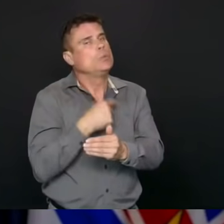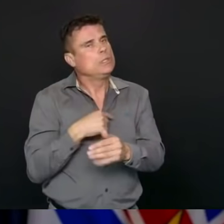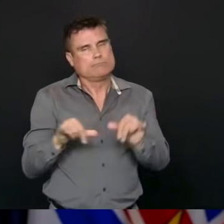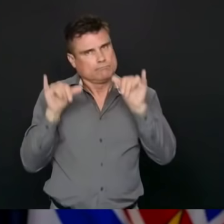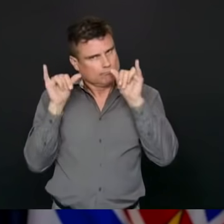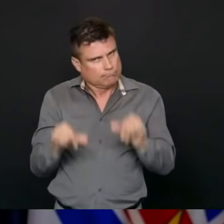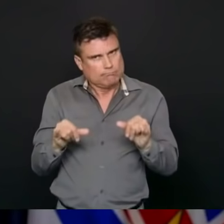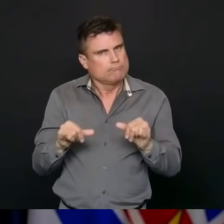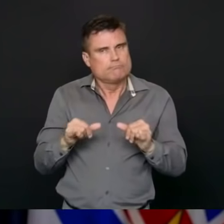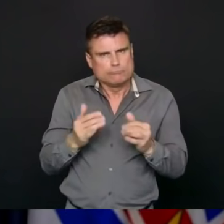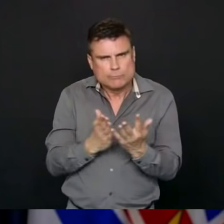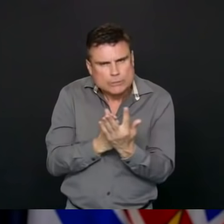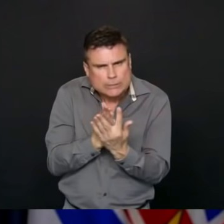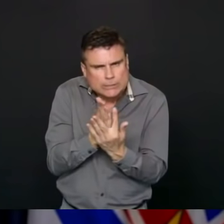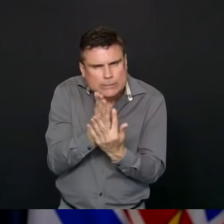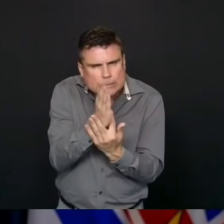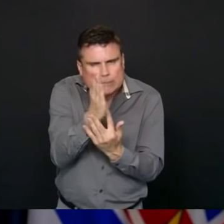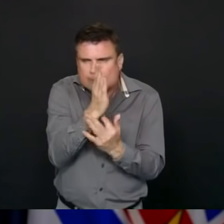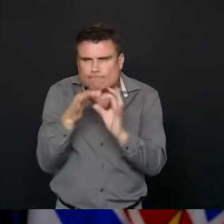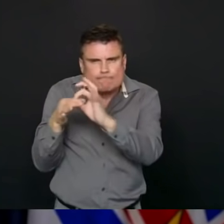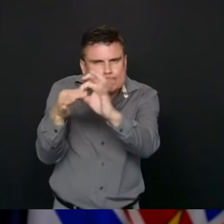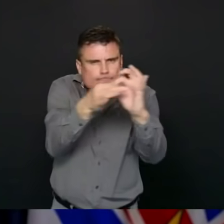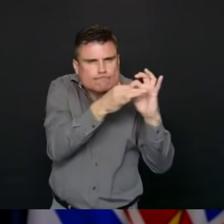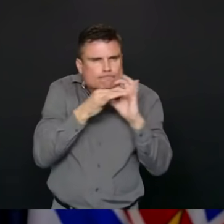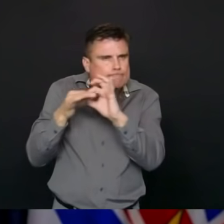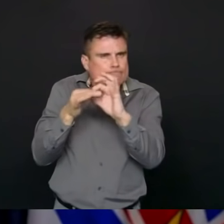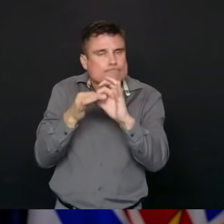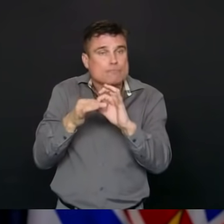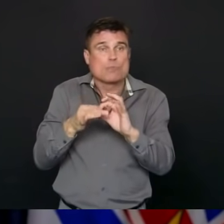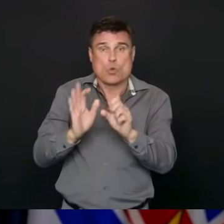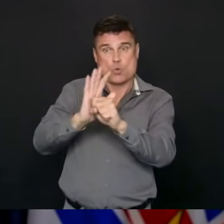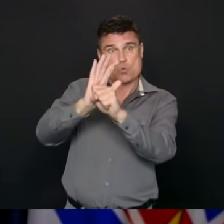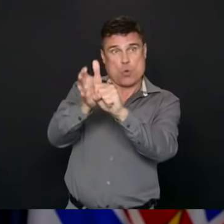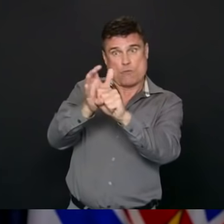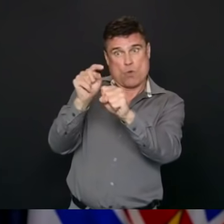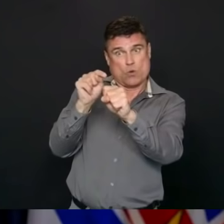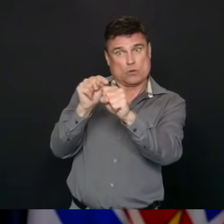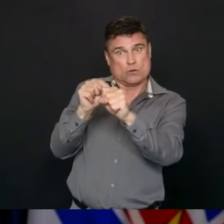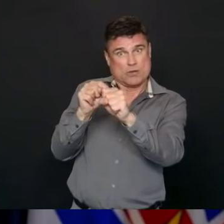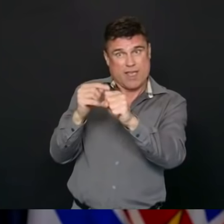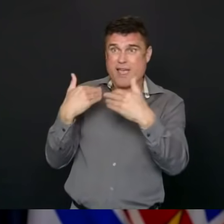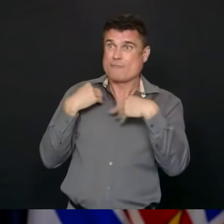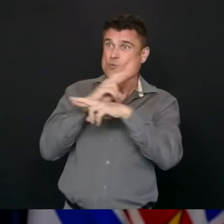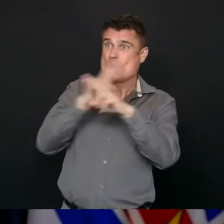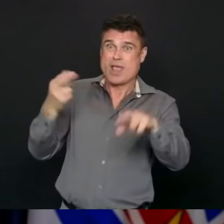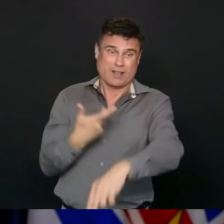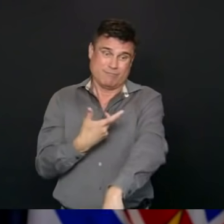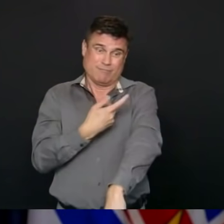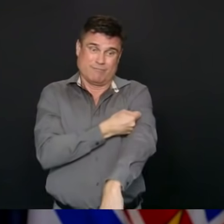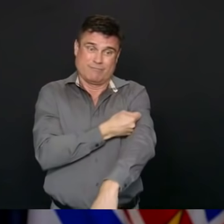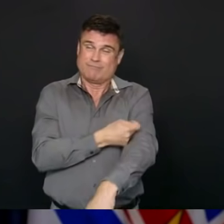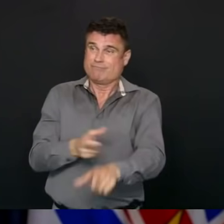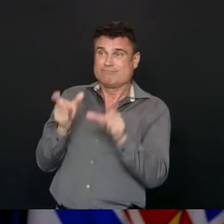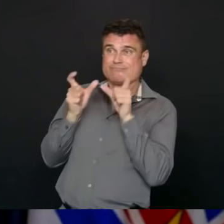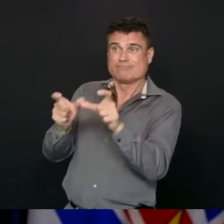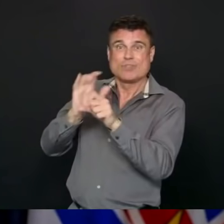in the necessary fight against the COVID-19 that does not have a vaccine or cure. Let's stay together, let's, as Dr Henry says, stay calm